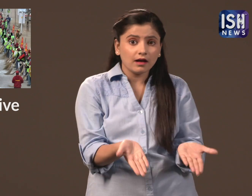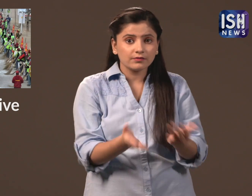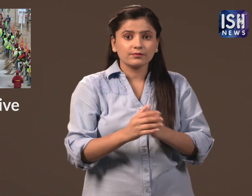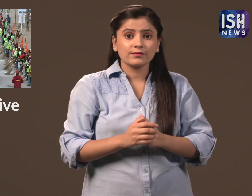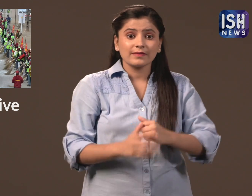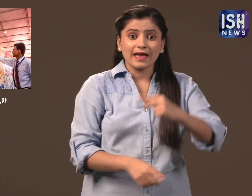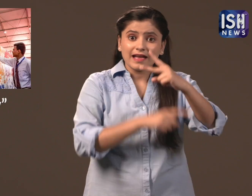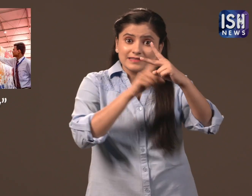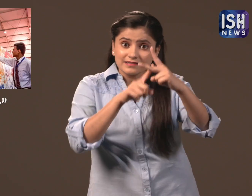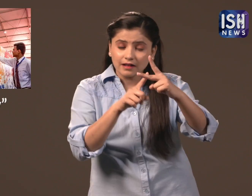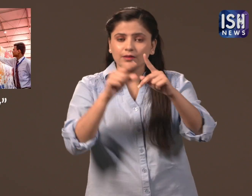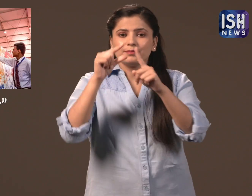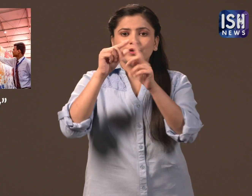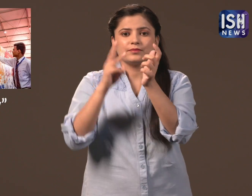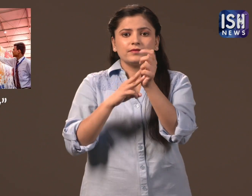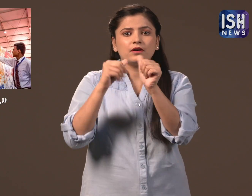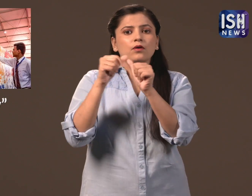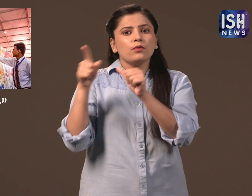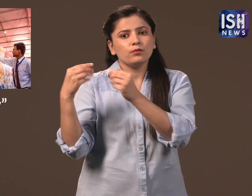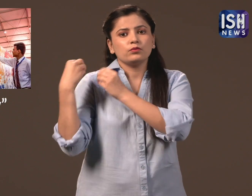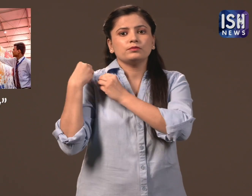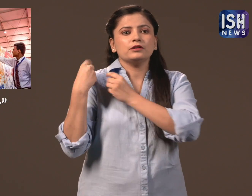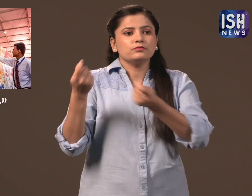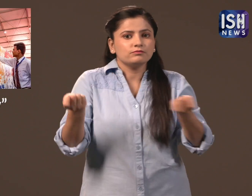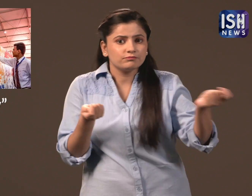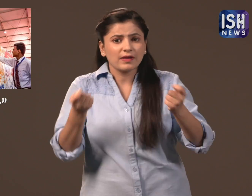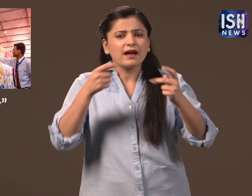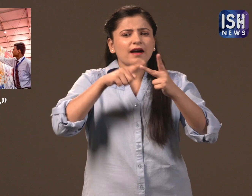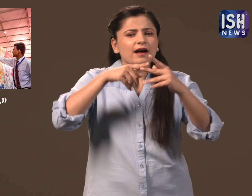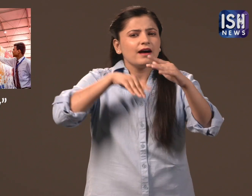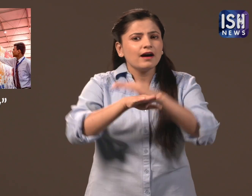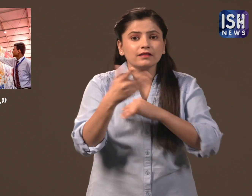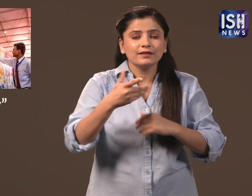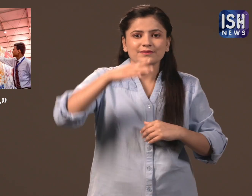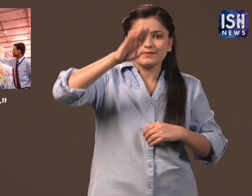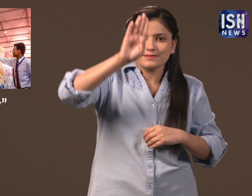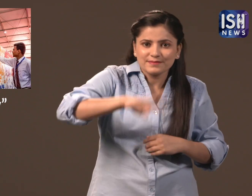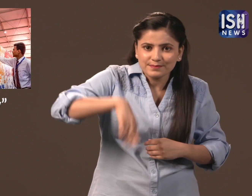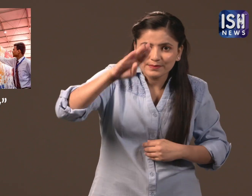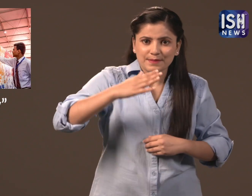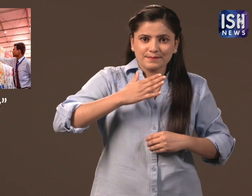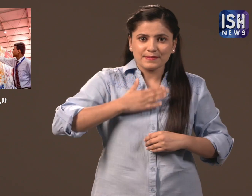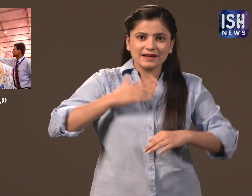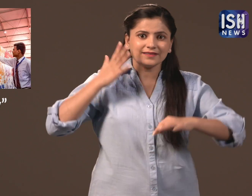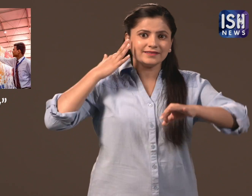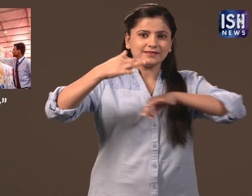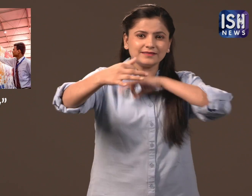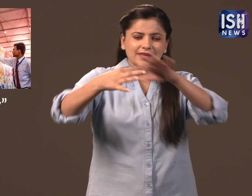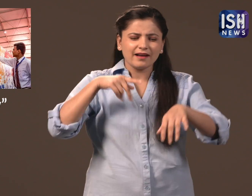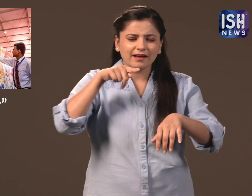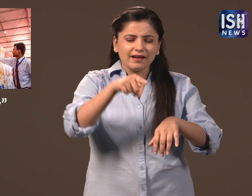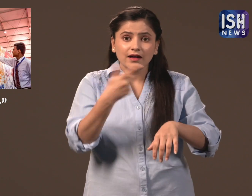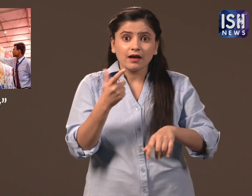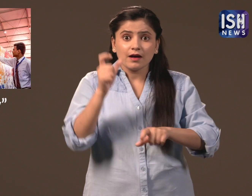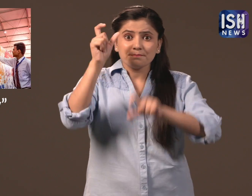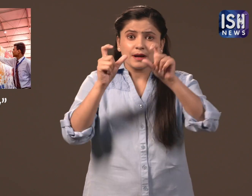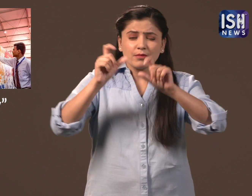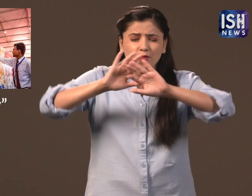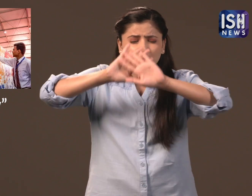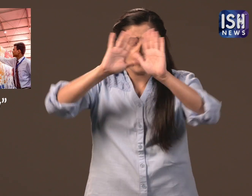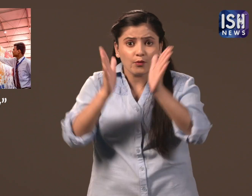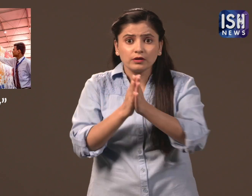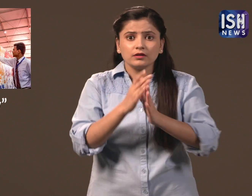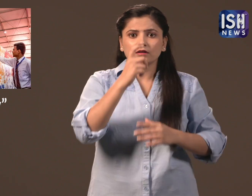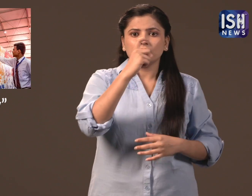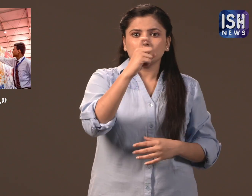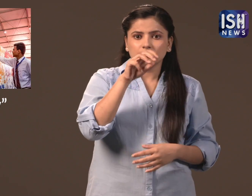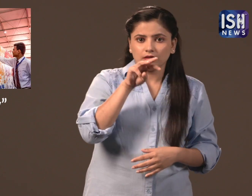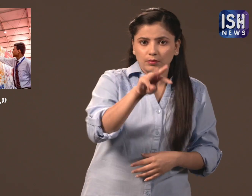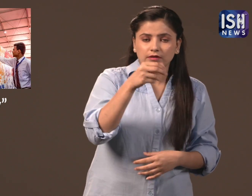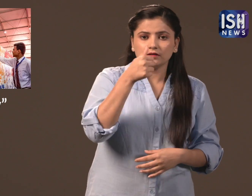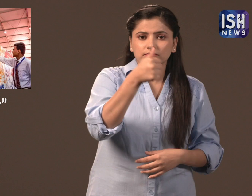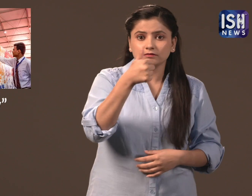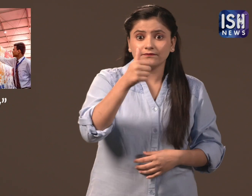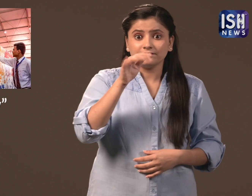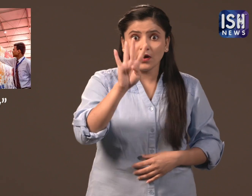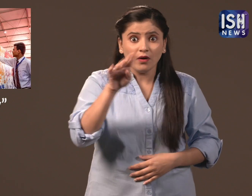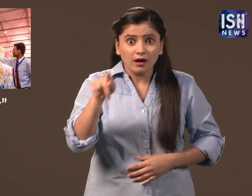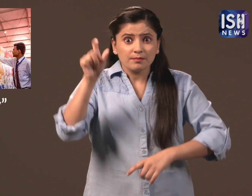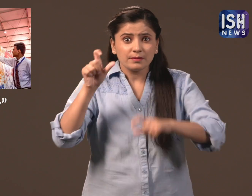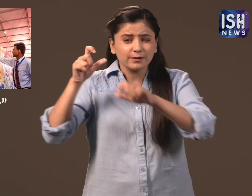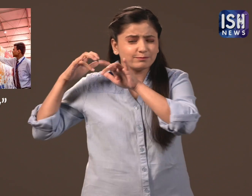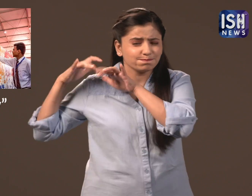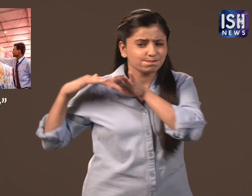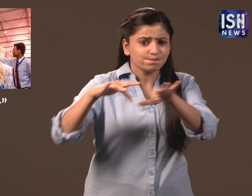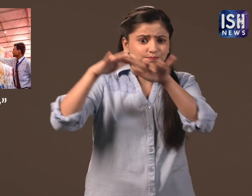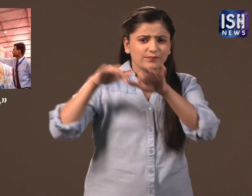For the second record the PMA organised an event called, “Paint My City” which saw 7,664 participants.